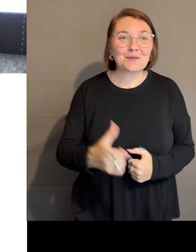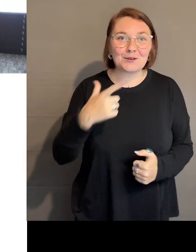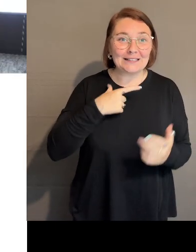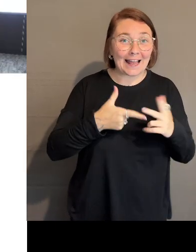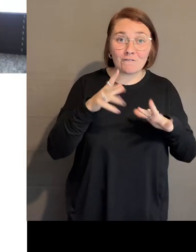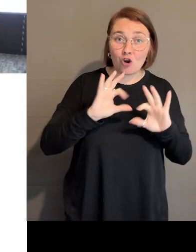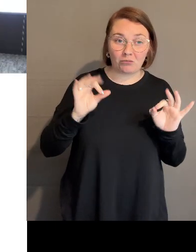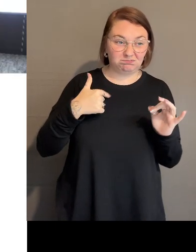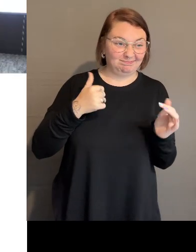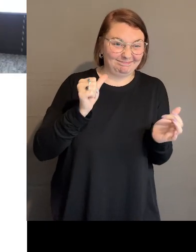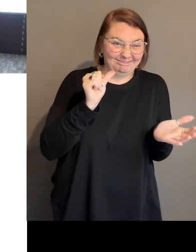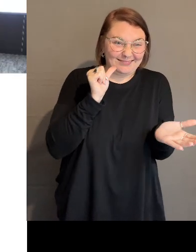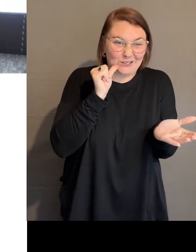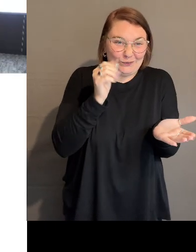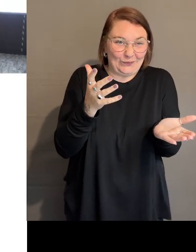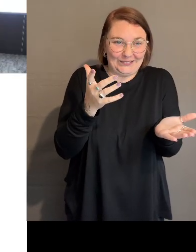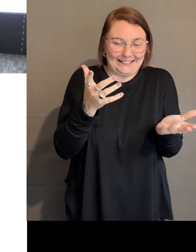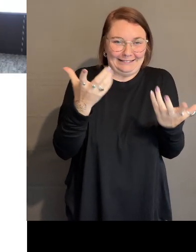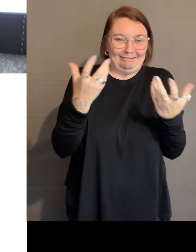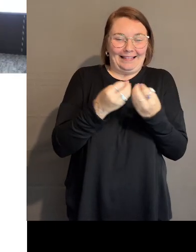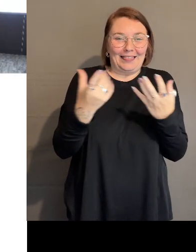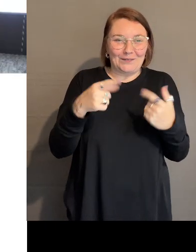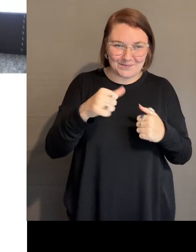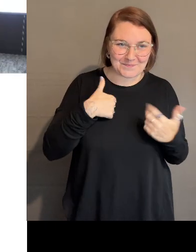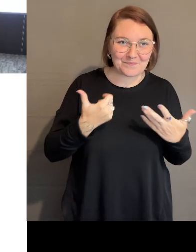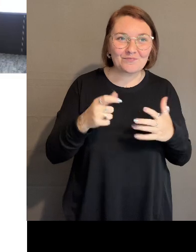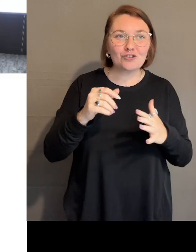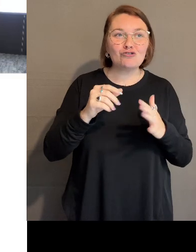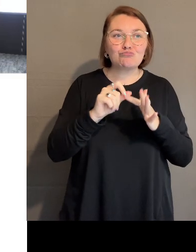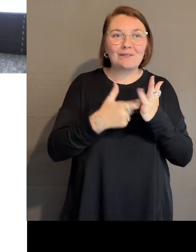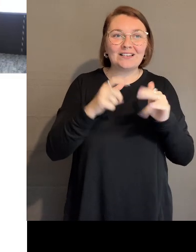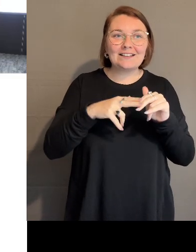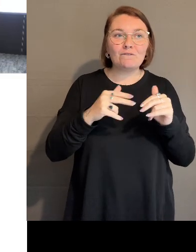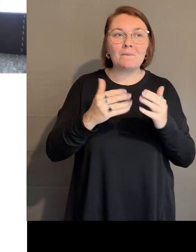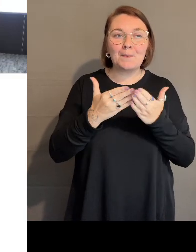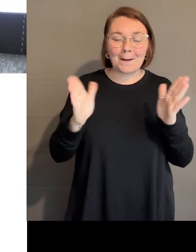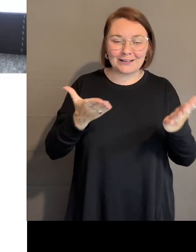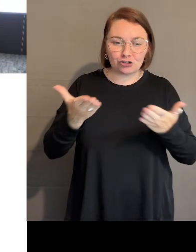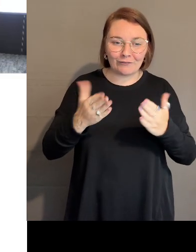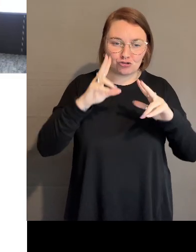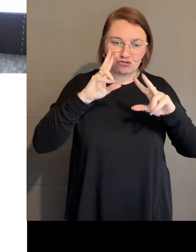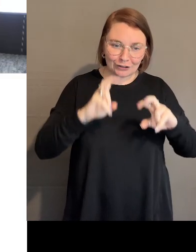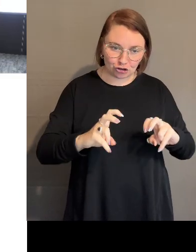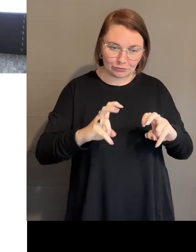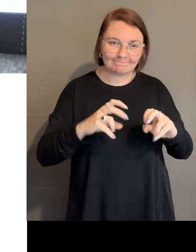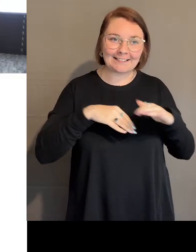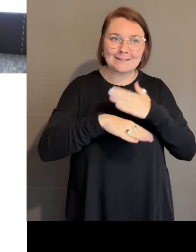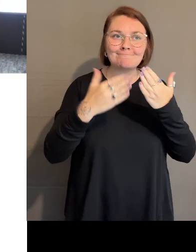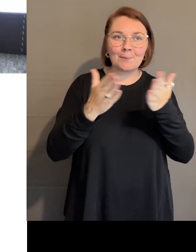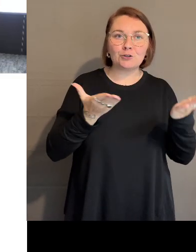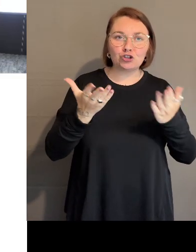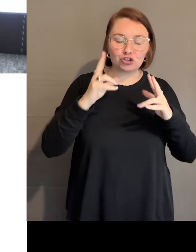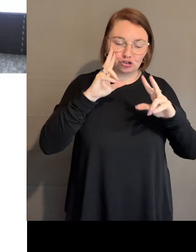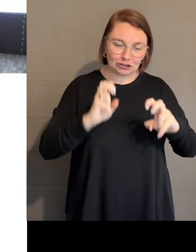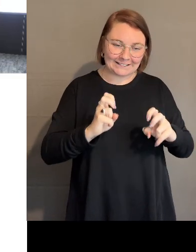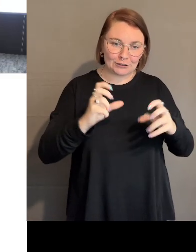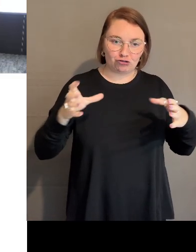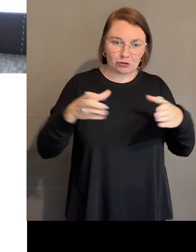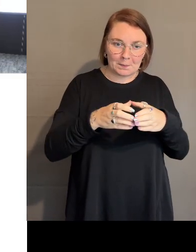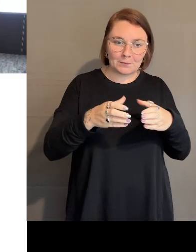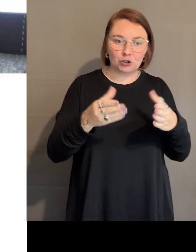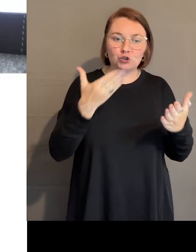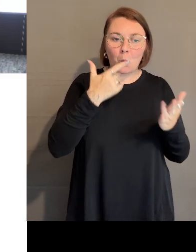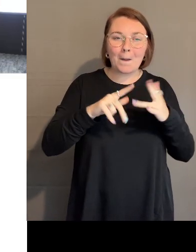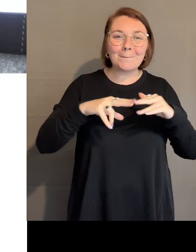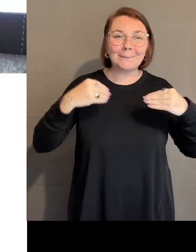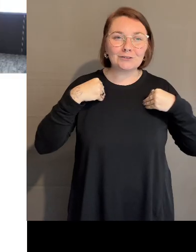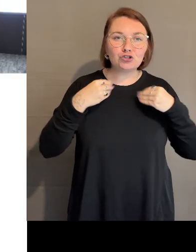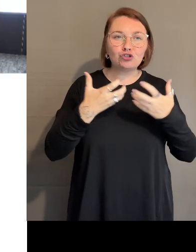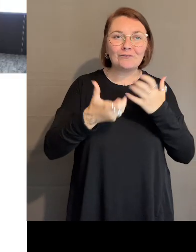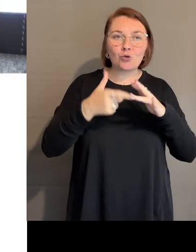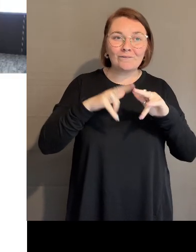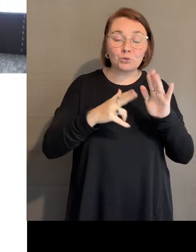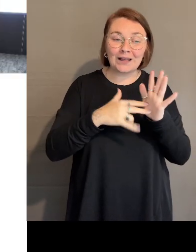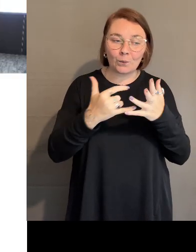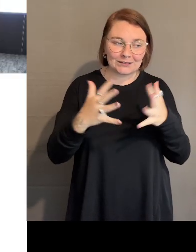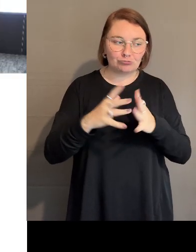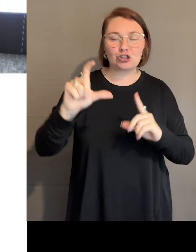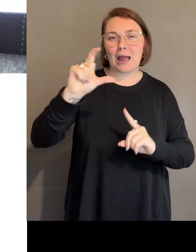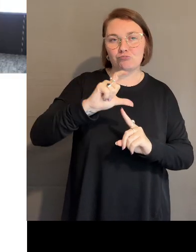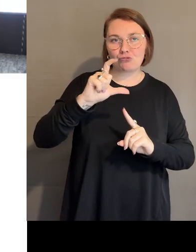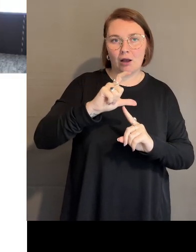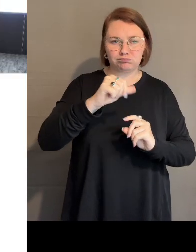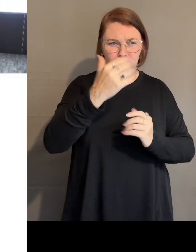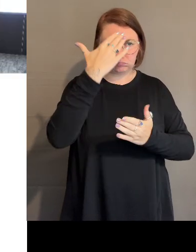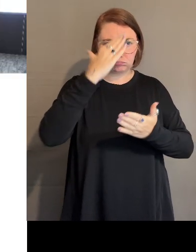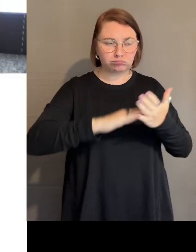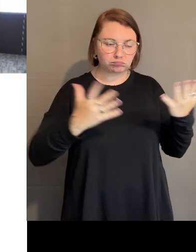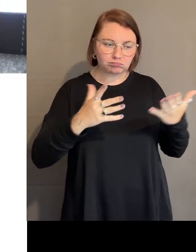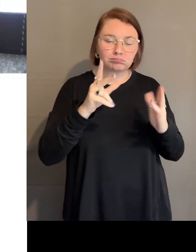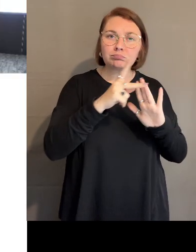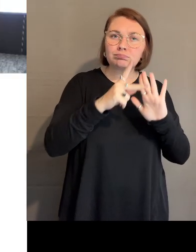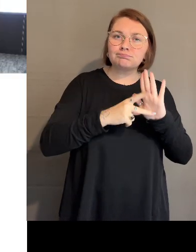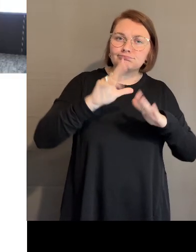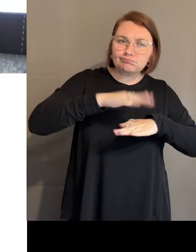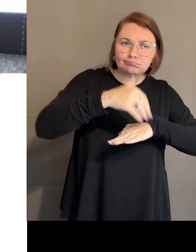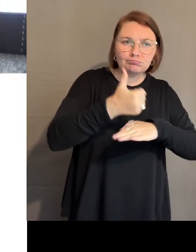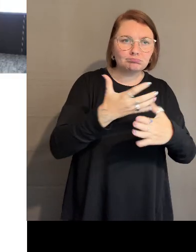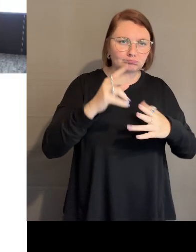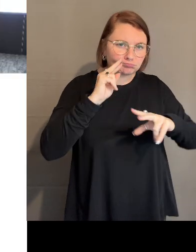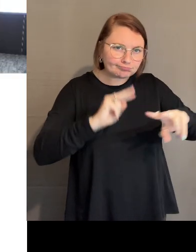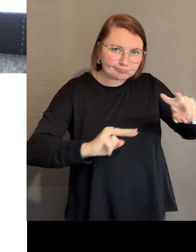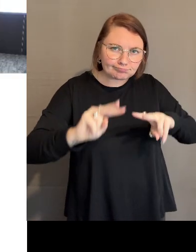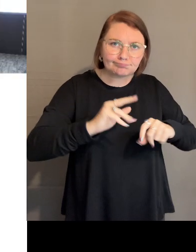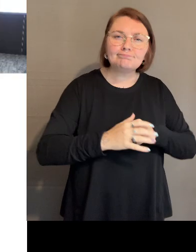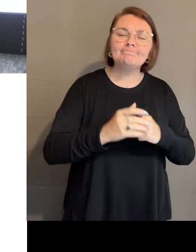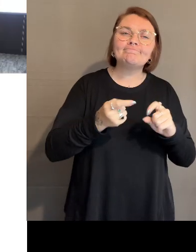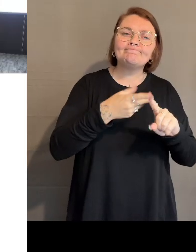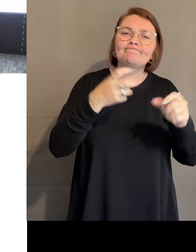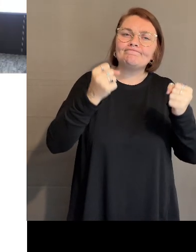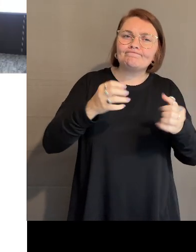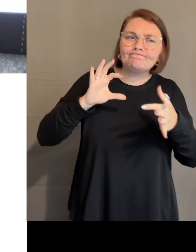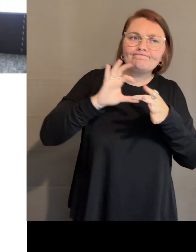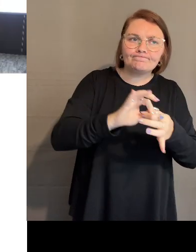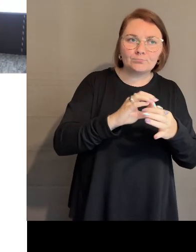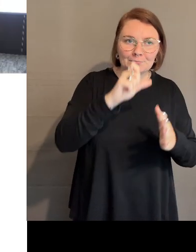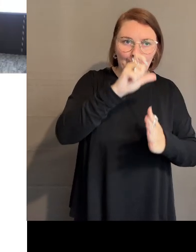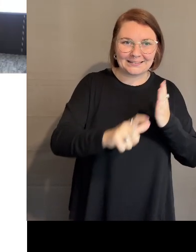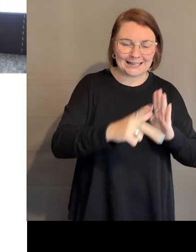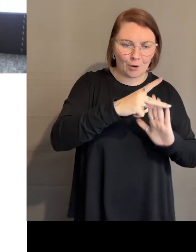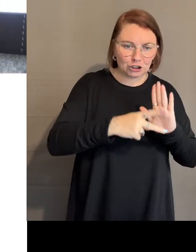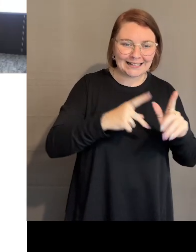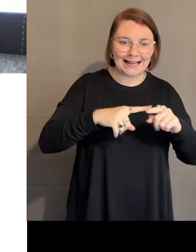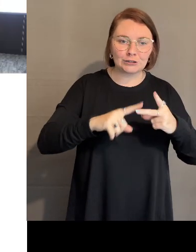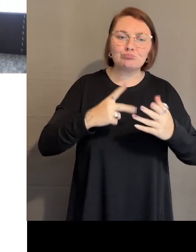because otherwise I wouldn't be. So she is Professor of Public Service Research in the Public Service Research Group at the School of Business, University of New South Wales, Canberra. Her expertise is in policy implementation and evaluation, with a particular interest in disability policies and programs.